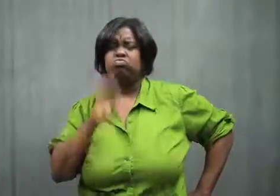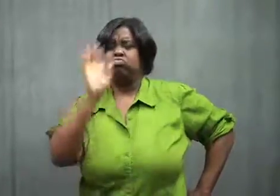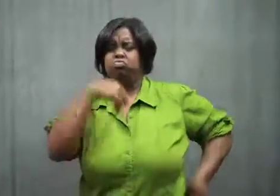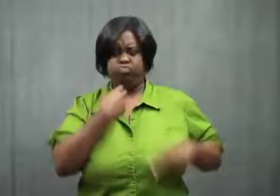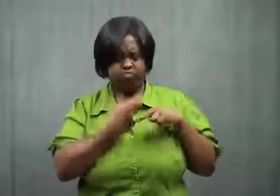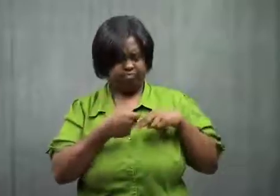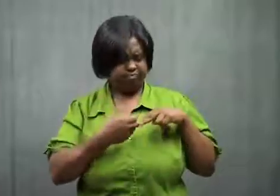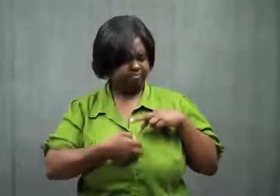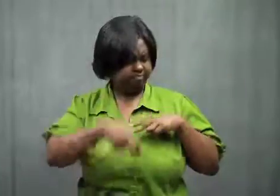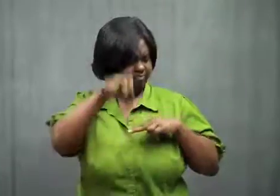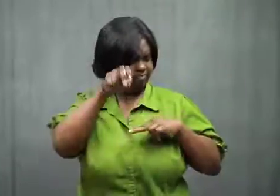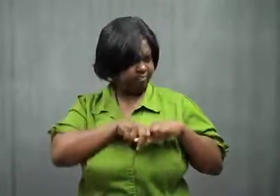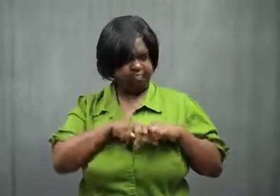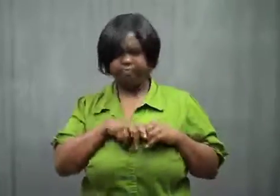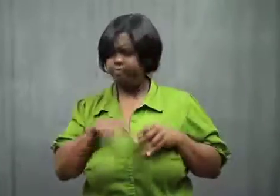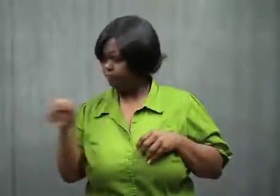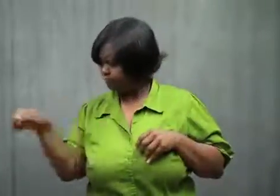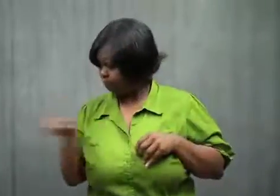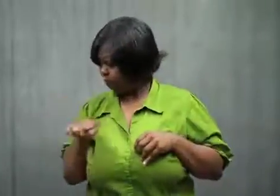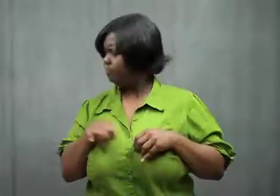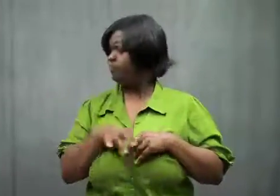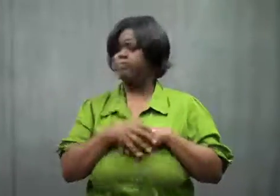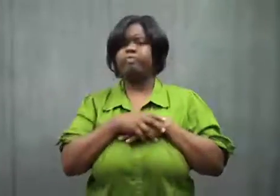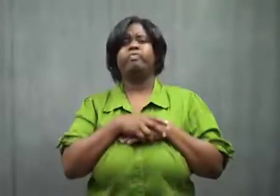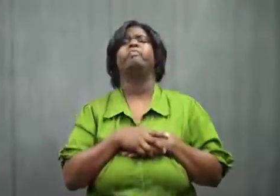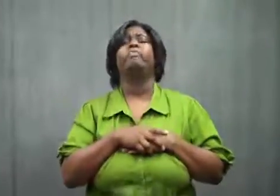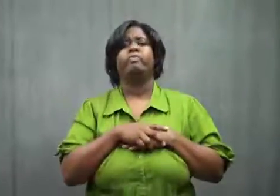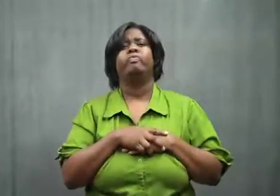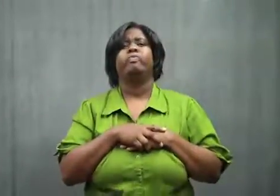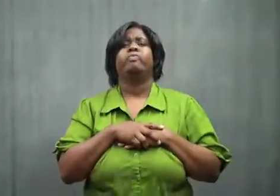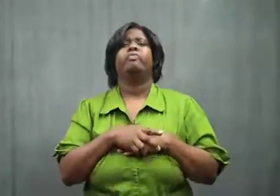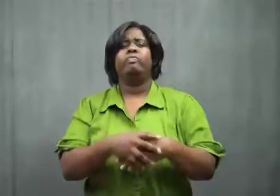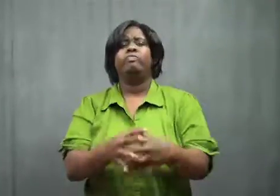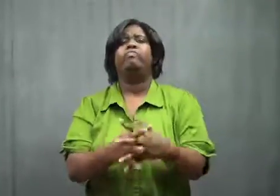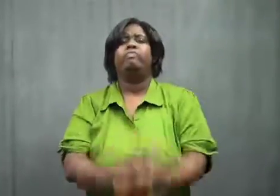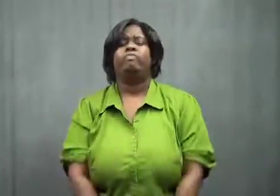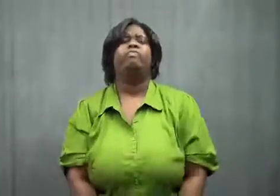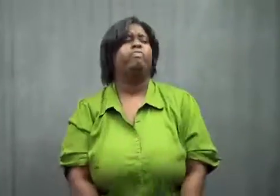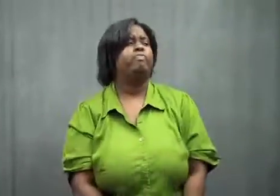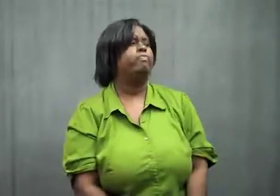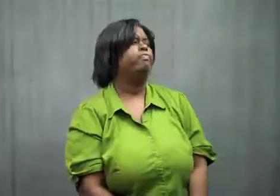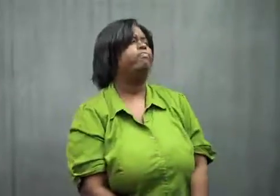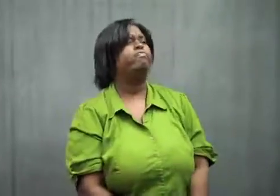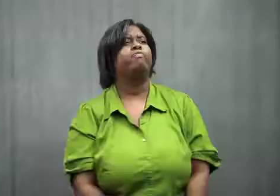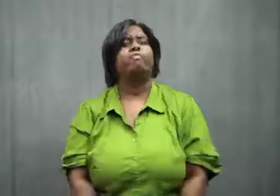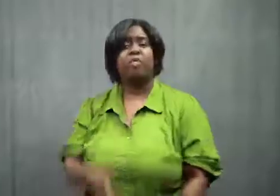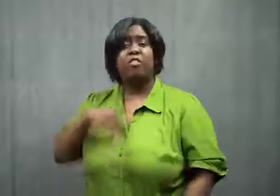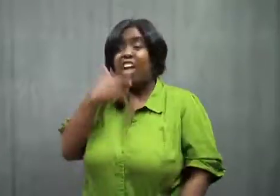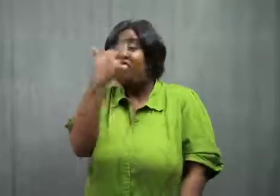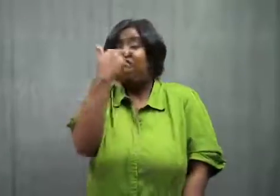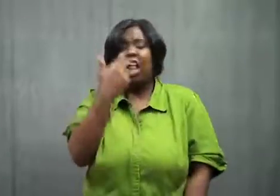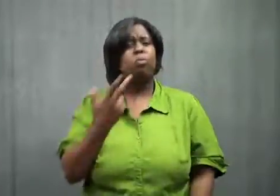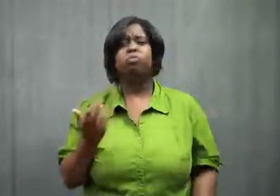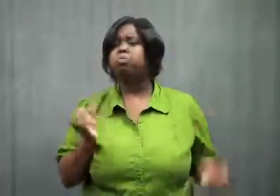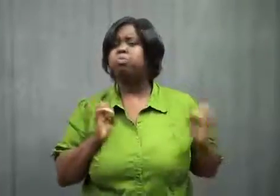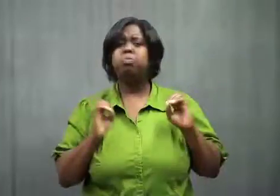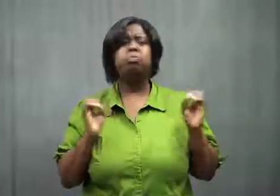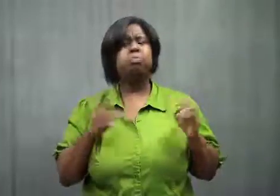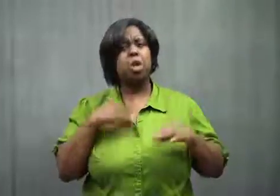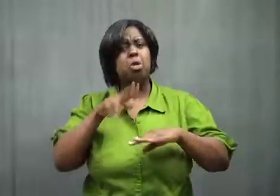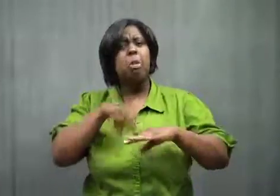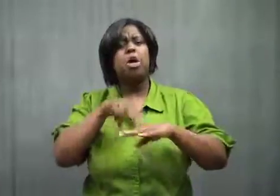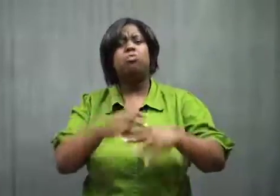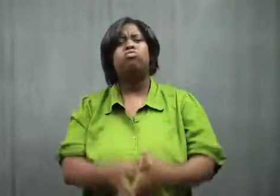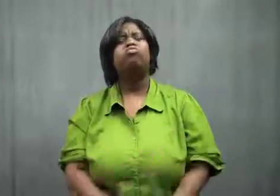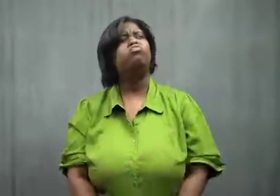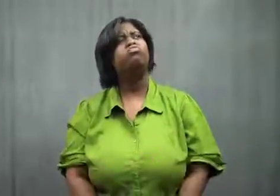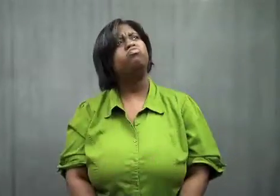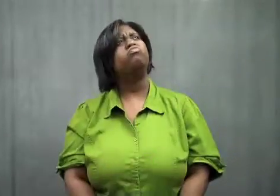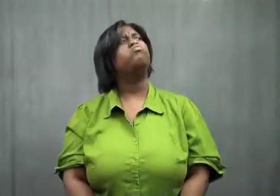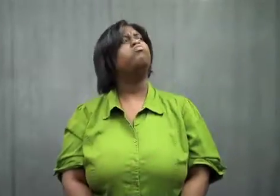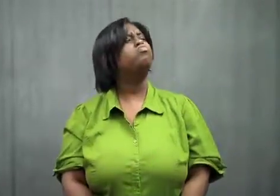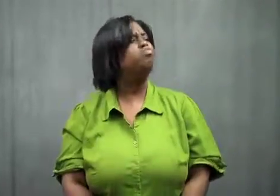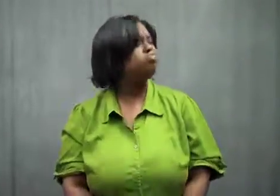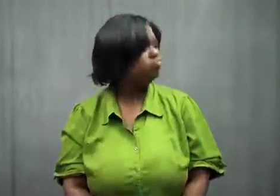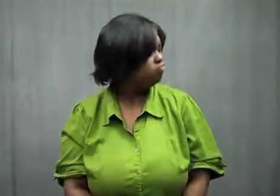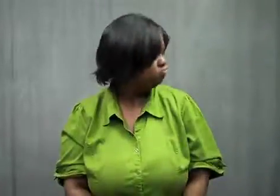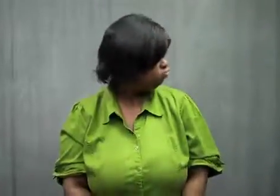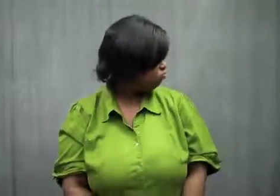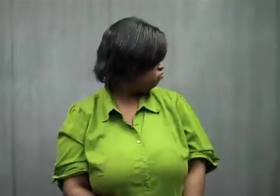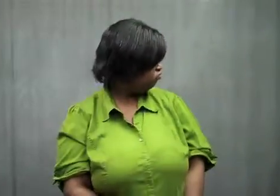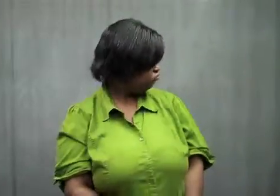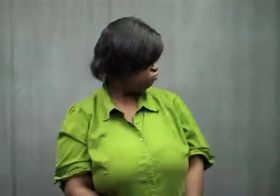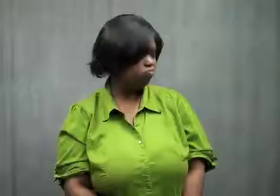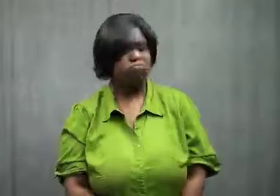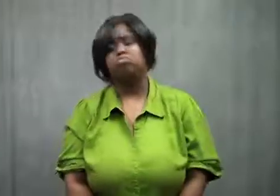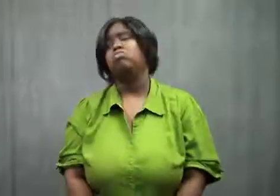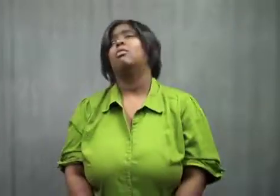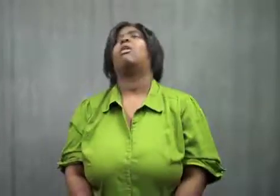I got in the car and sat there. I felt fine, nothing seemed odd to me.